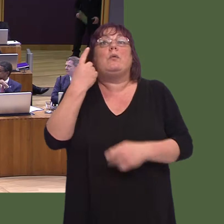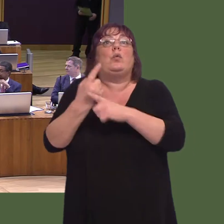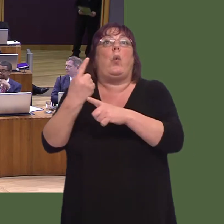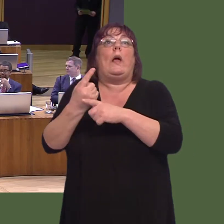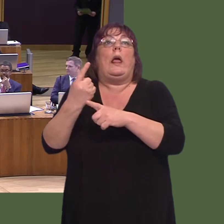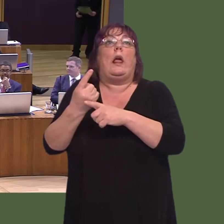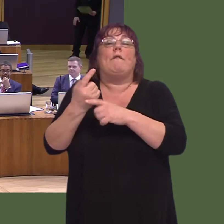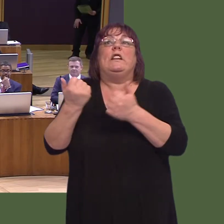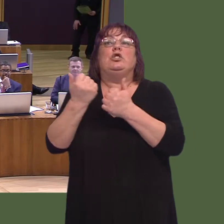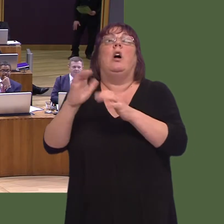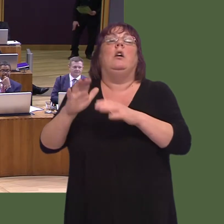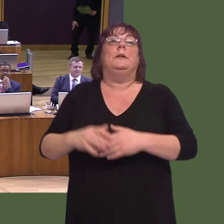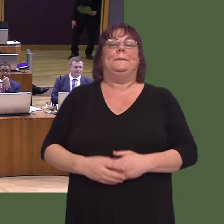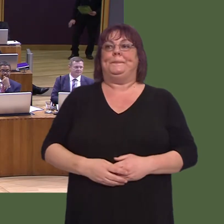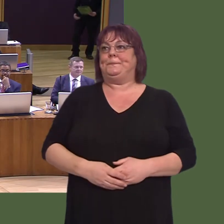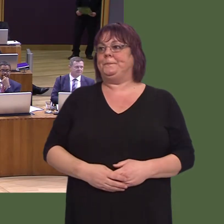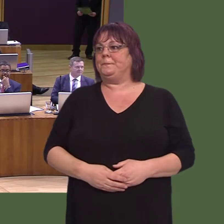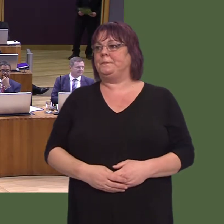so much noise coming from other parts of the Chamber.